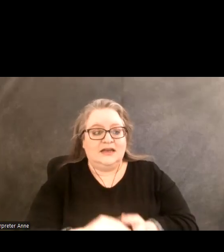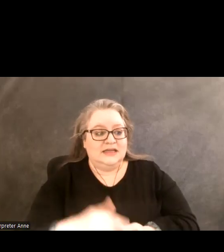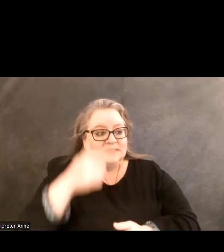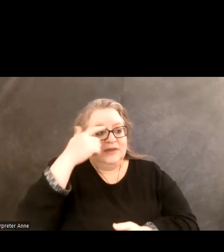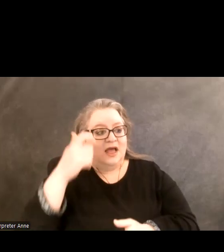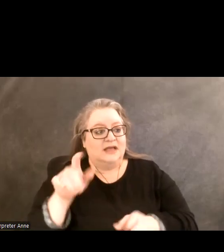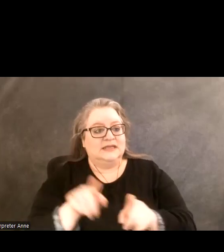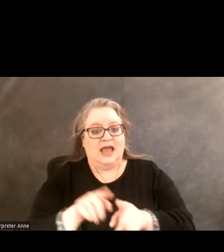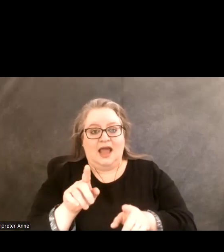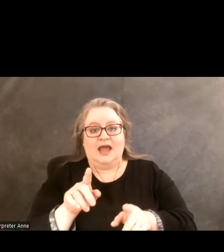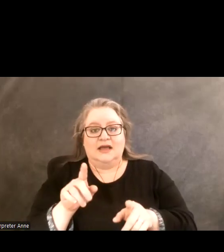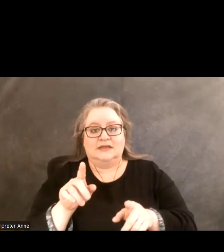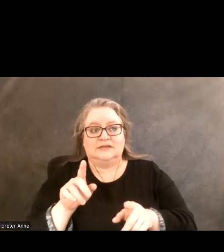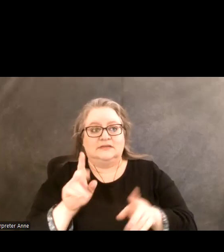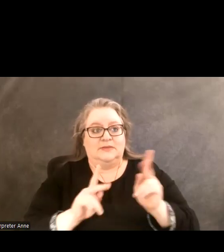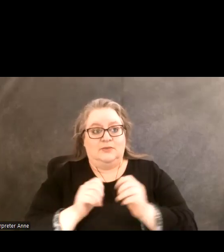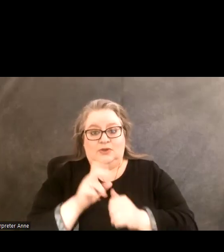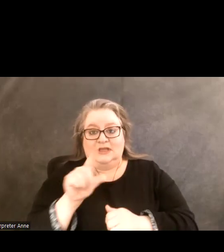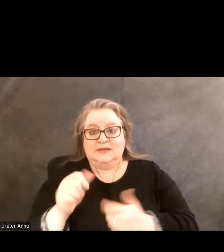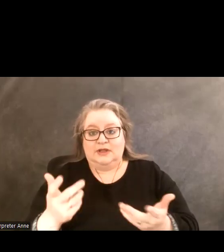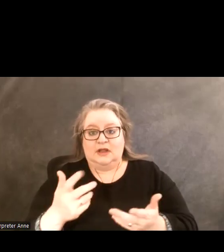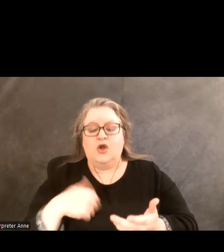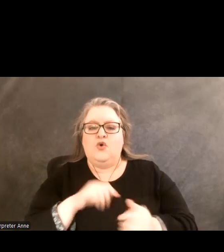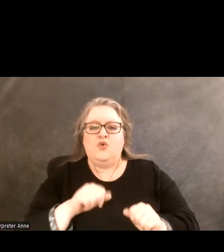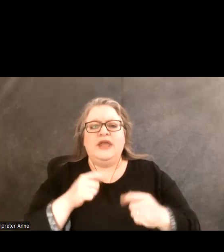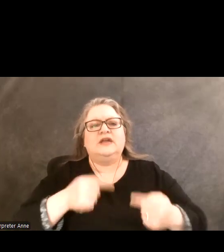people, we can stumble when trying to provide access for